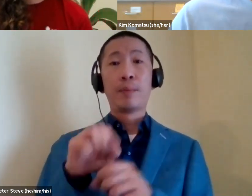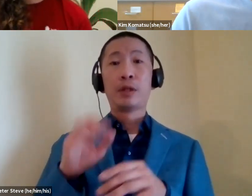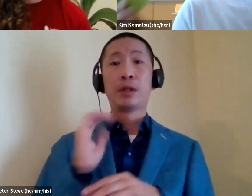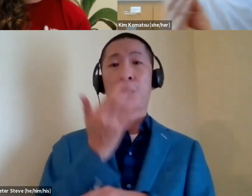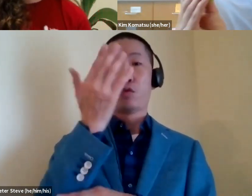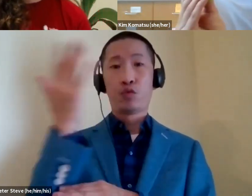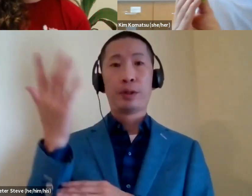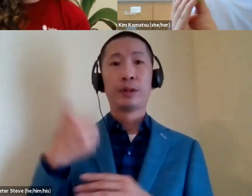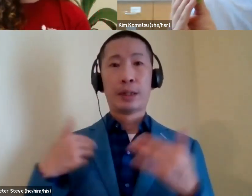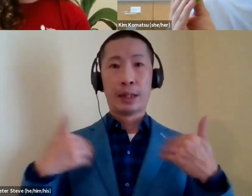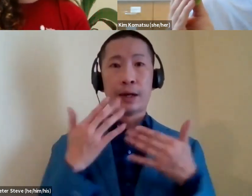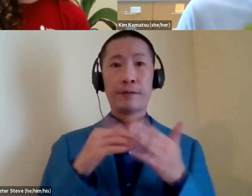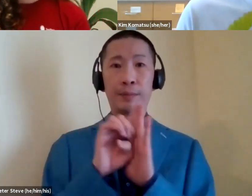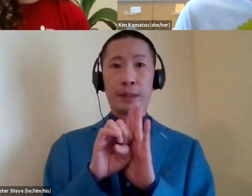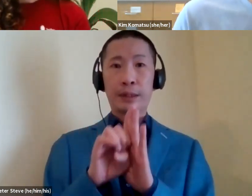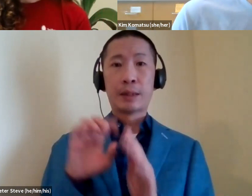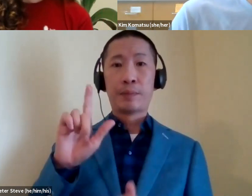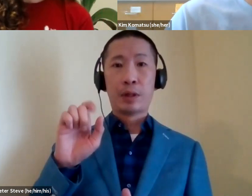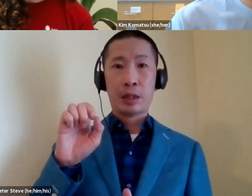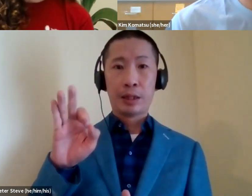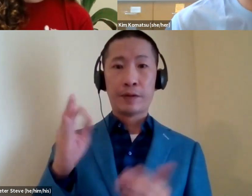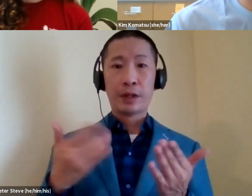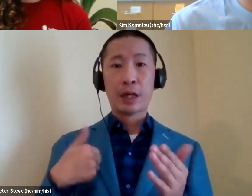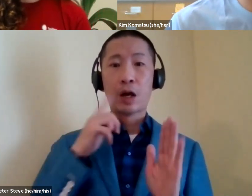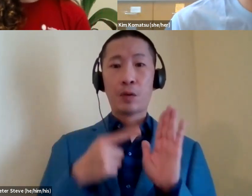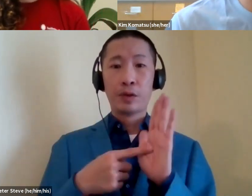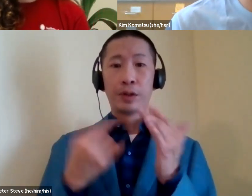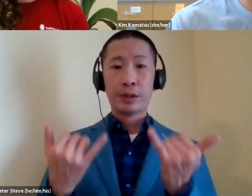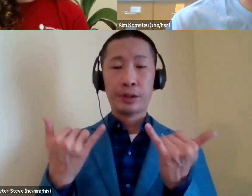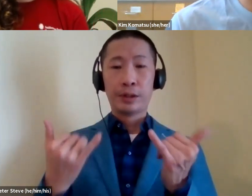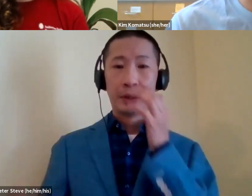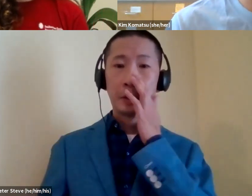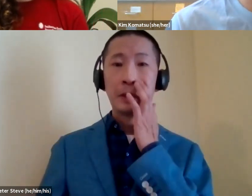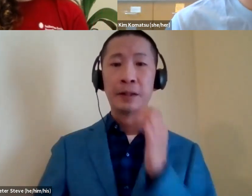Kim Komatsu (she/her): And so I have some examples of leaves here that I'm going to show you today, let me share my screen really quick.